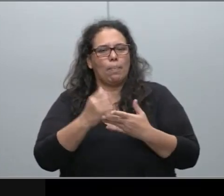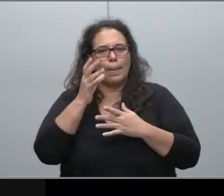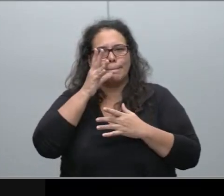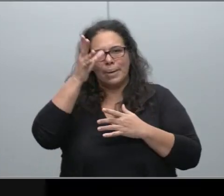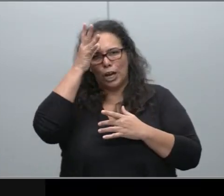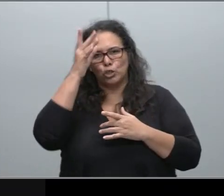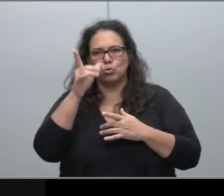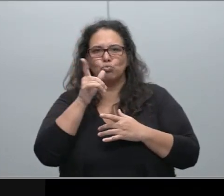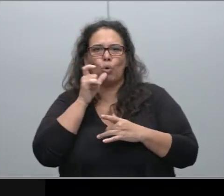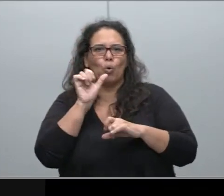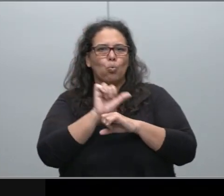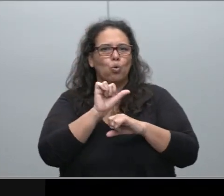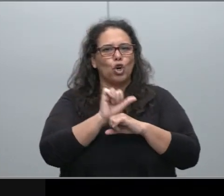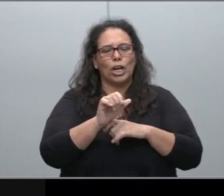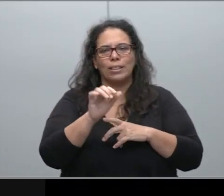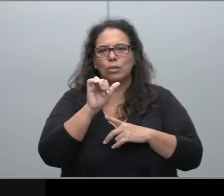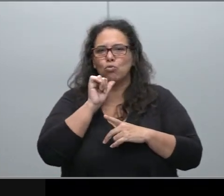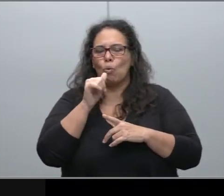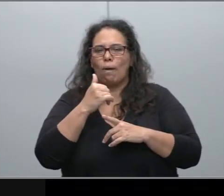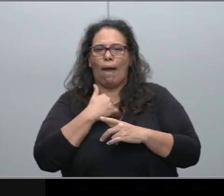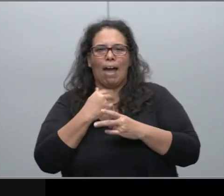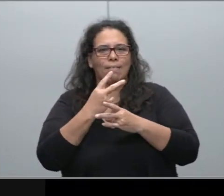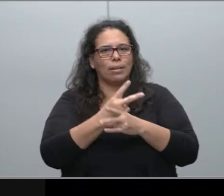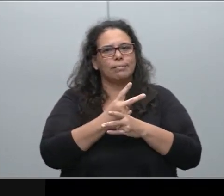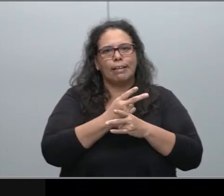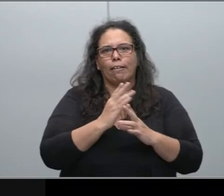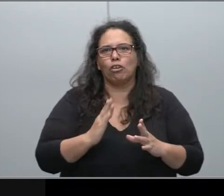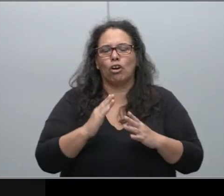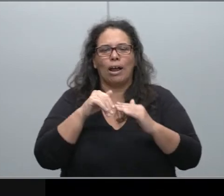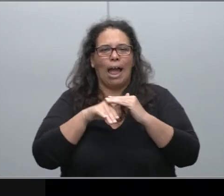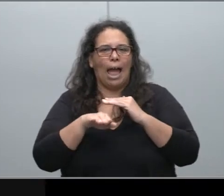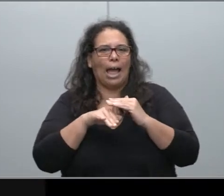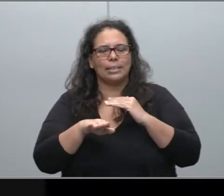I encourage everyone, whether your staff, to partake in this Thought Exchange.